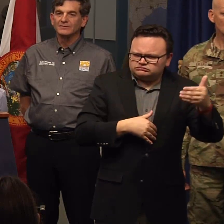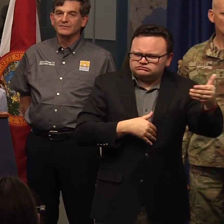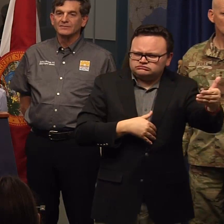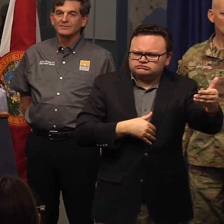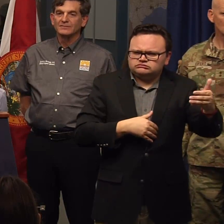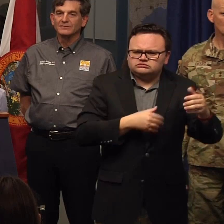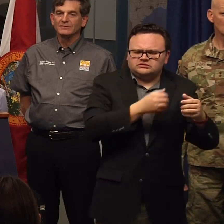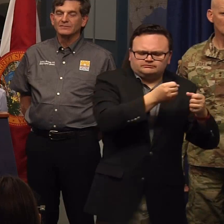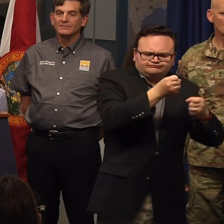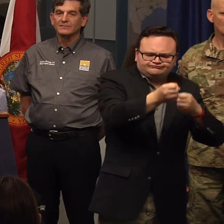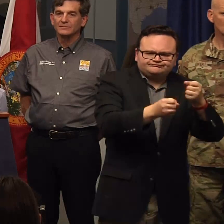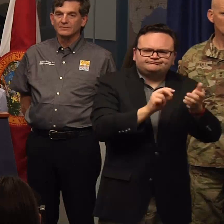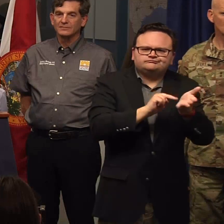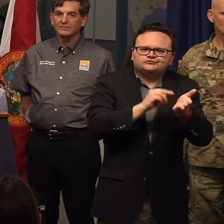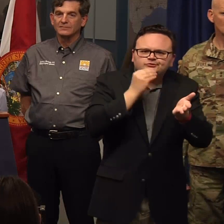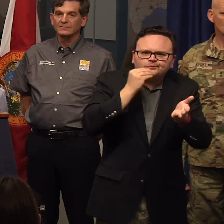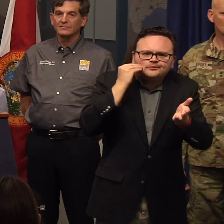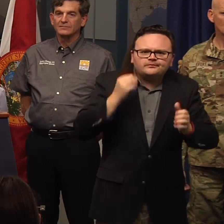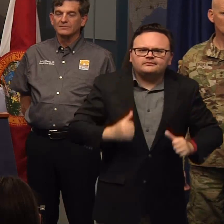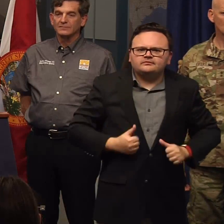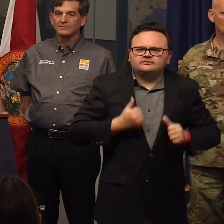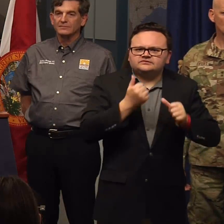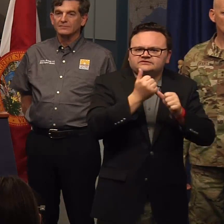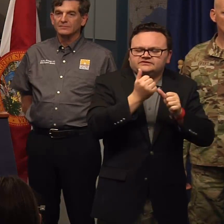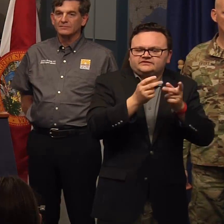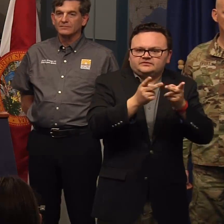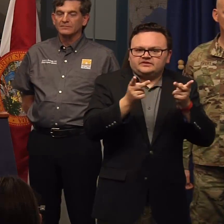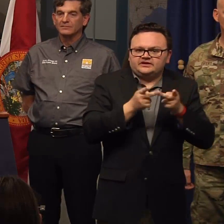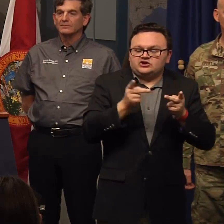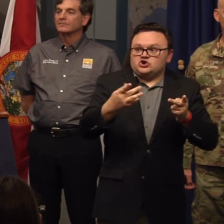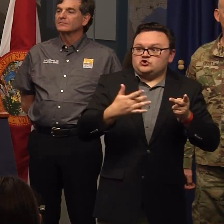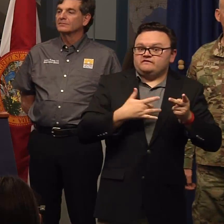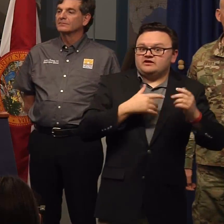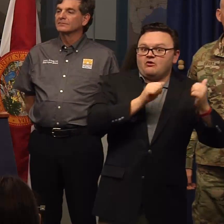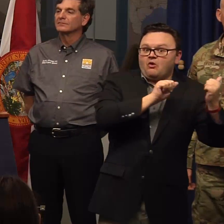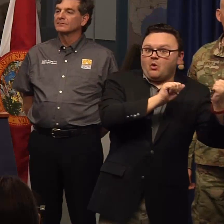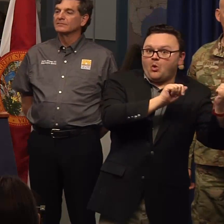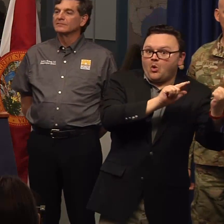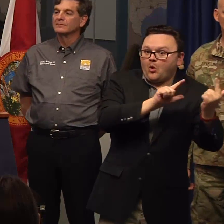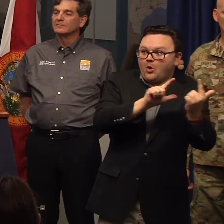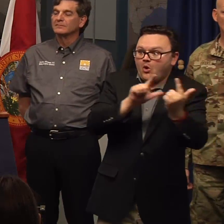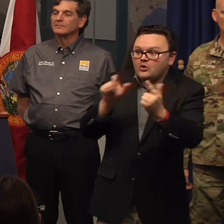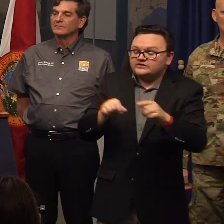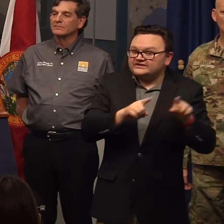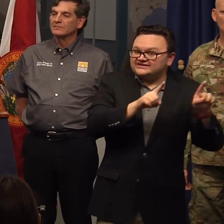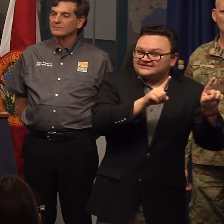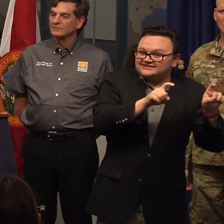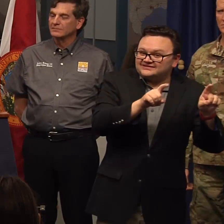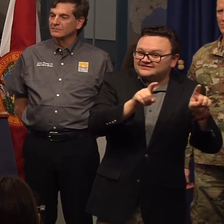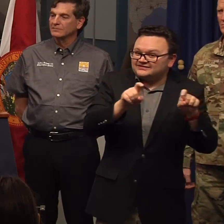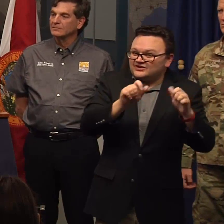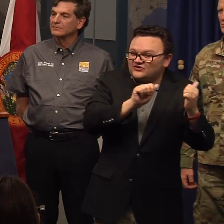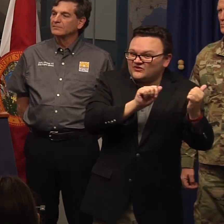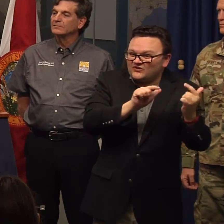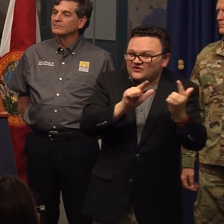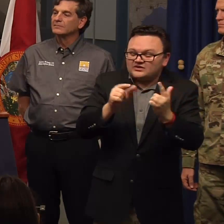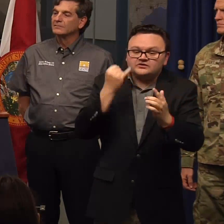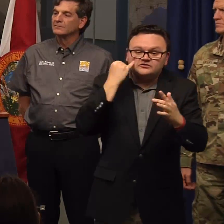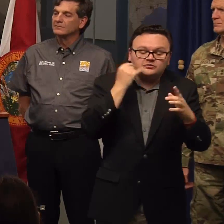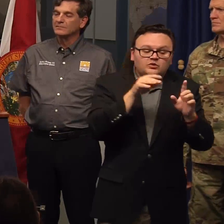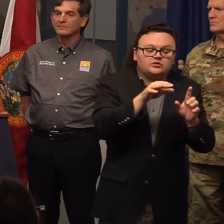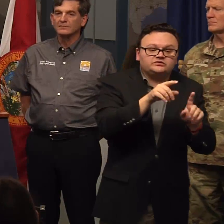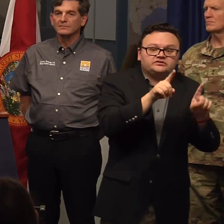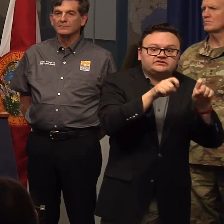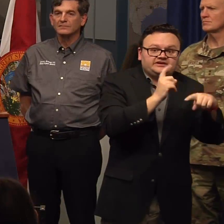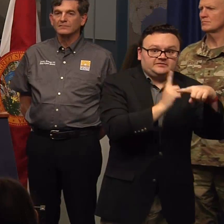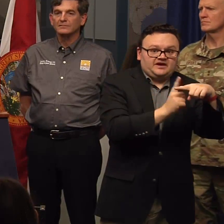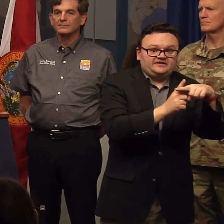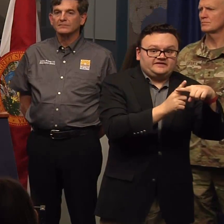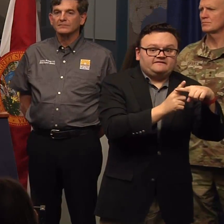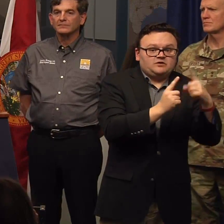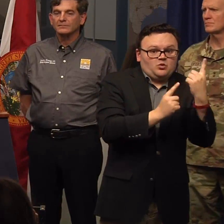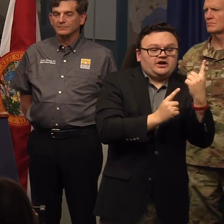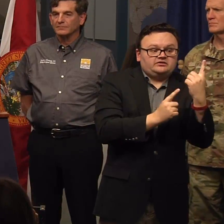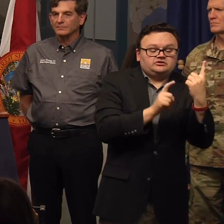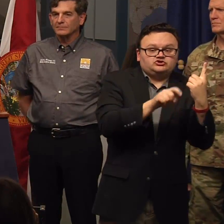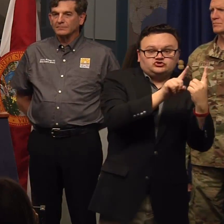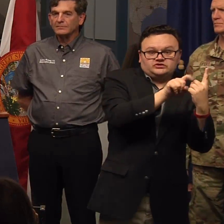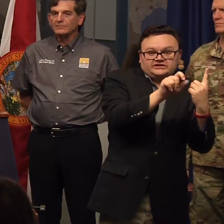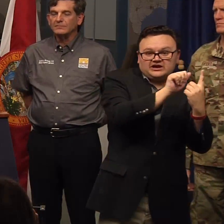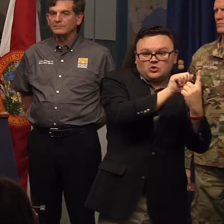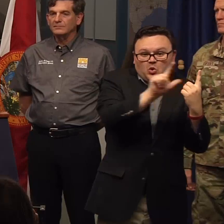CONDITION IN THE NURSING HOME,